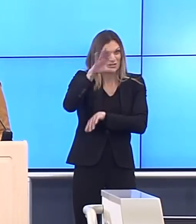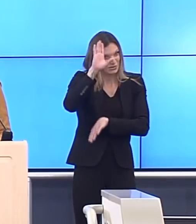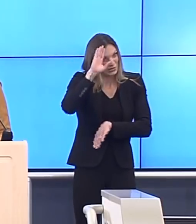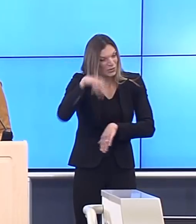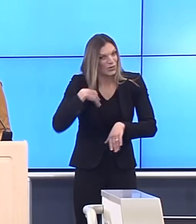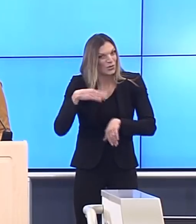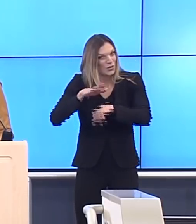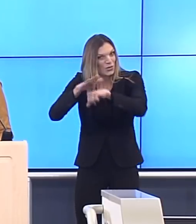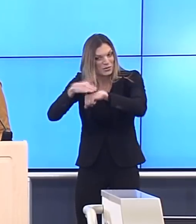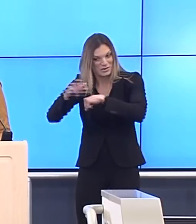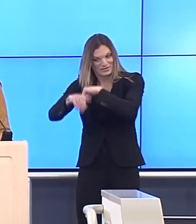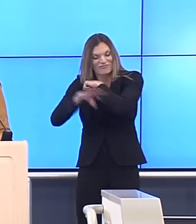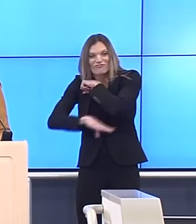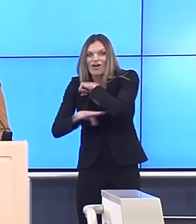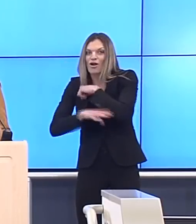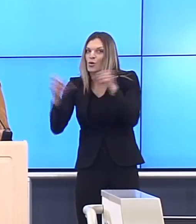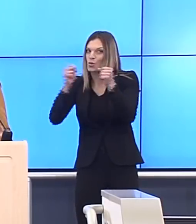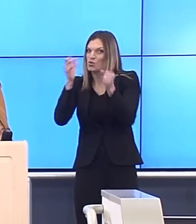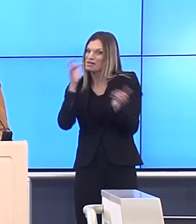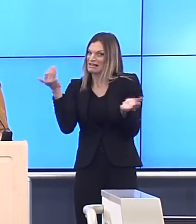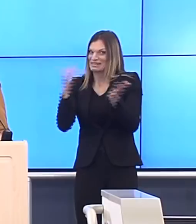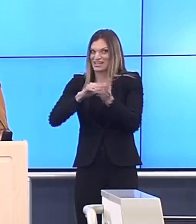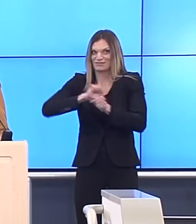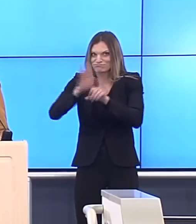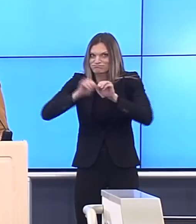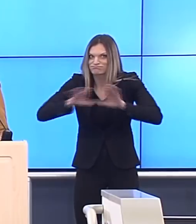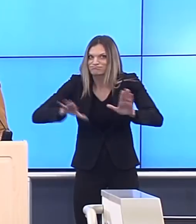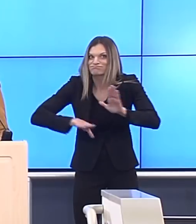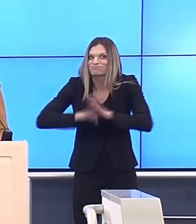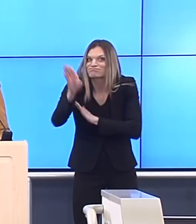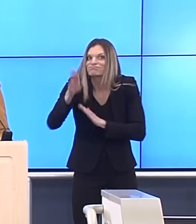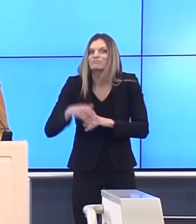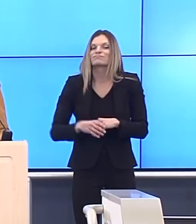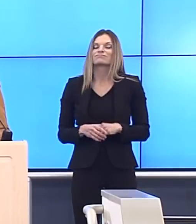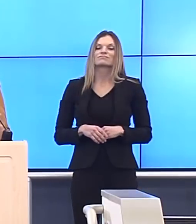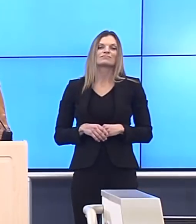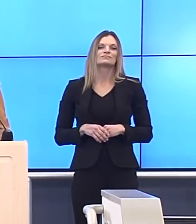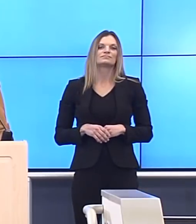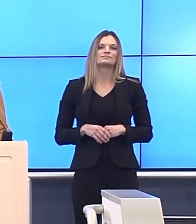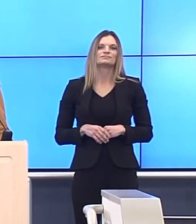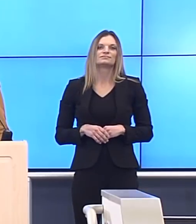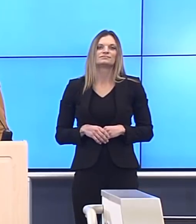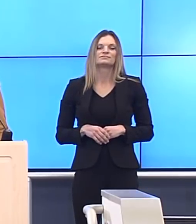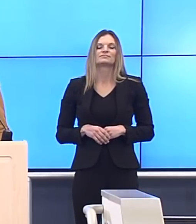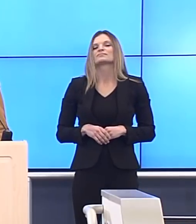HAVE BEEN SOUNDING THE ALARM A FALL AND WINTER SURGE.